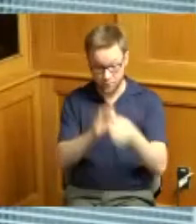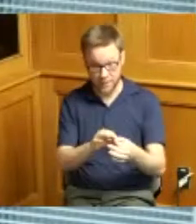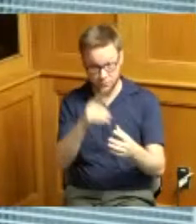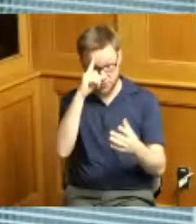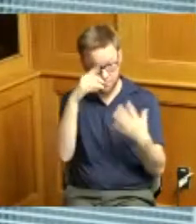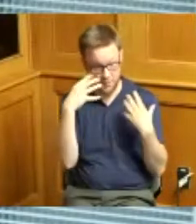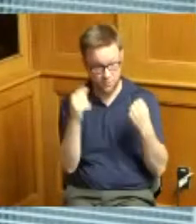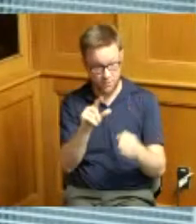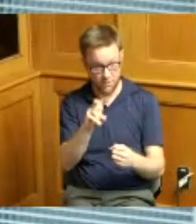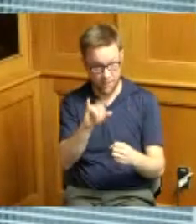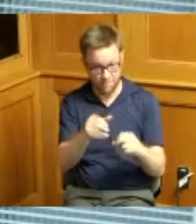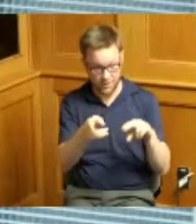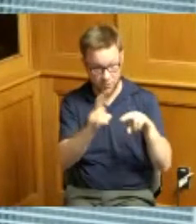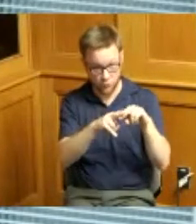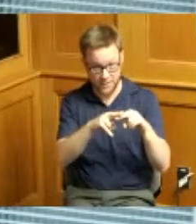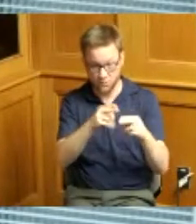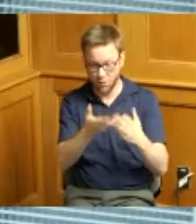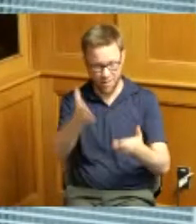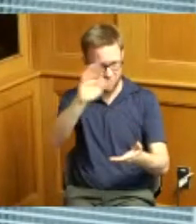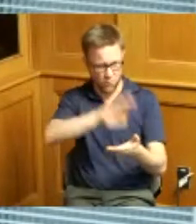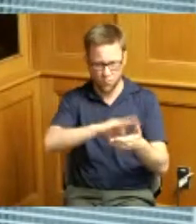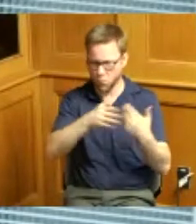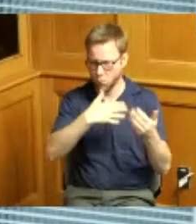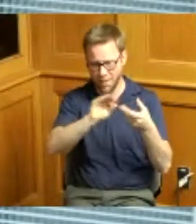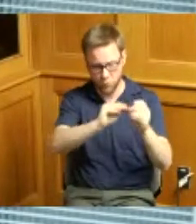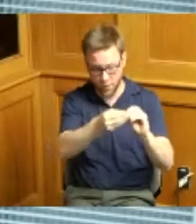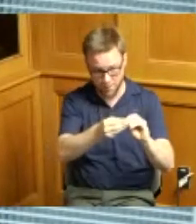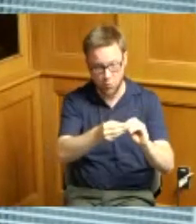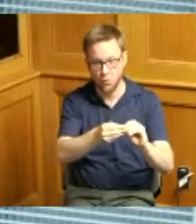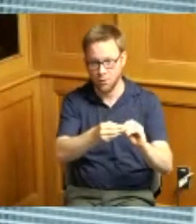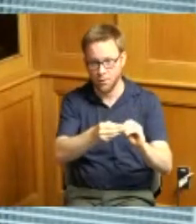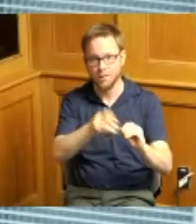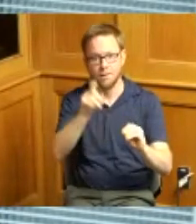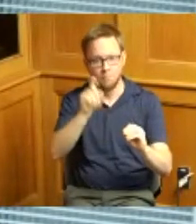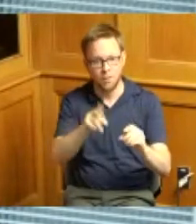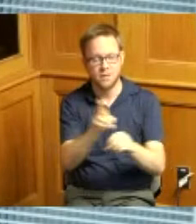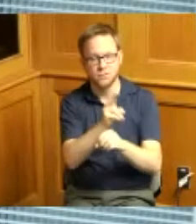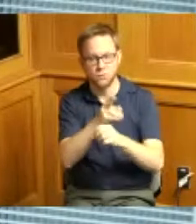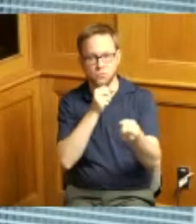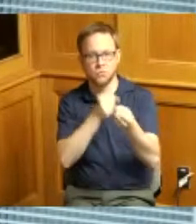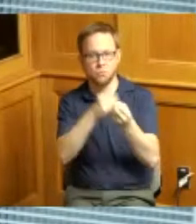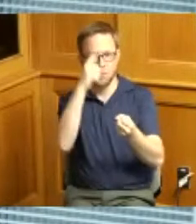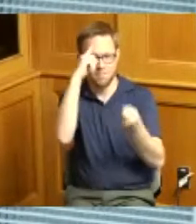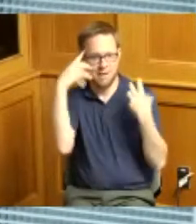the total amount is that goes to the ballot can only be used for mental health services yes the